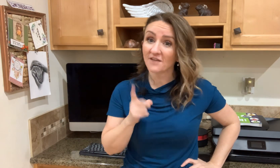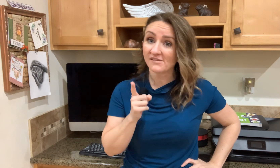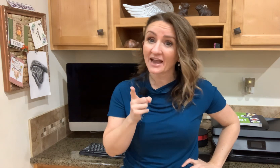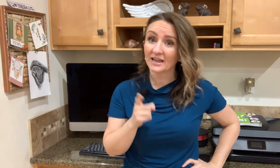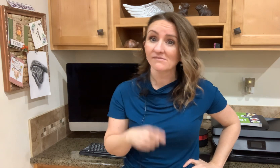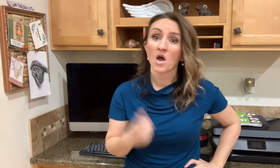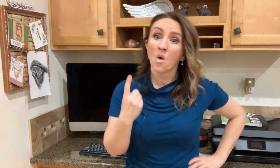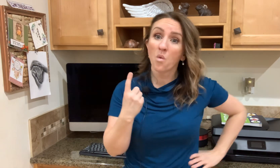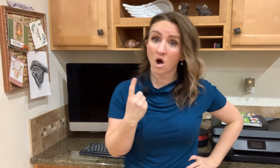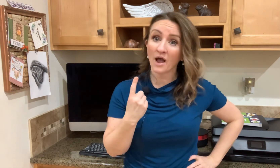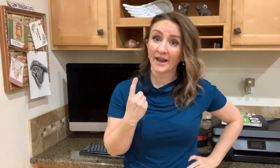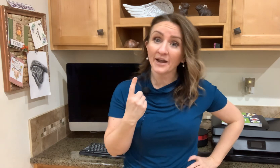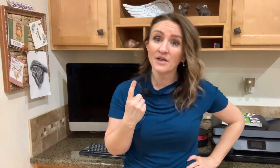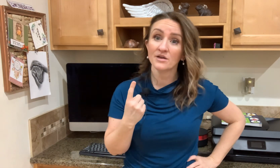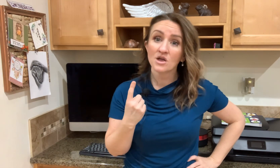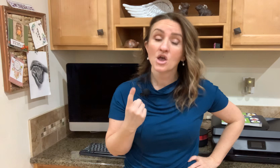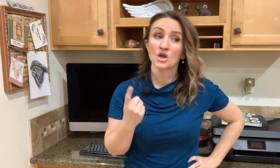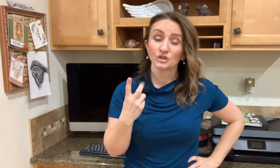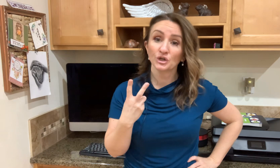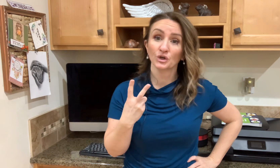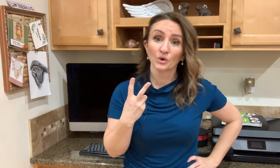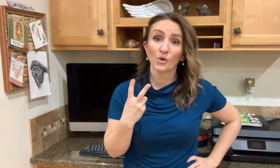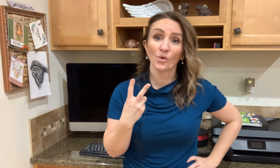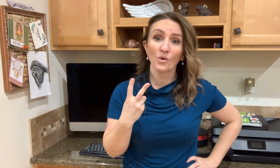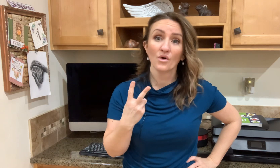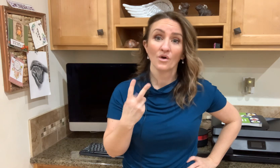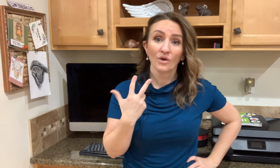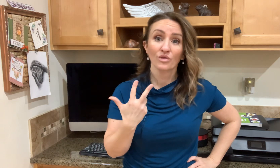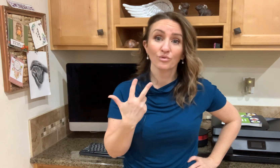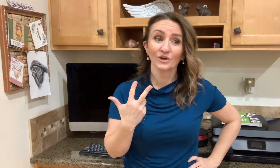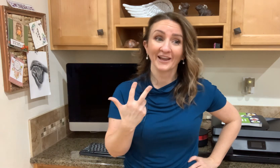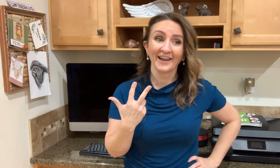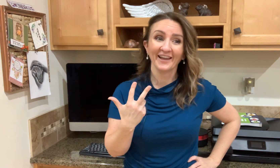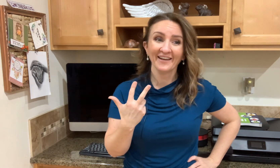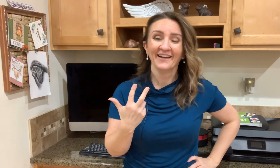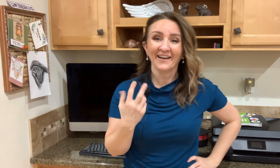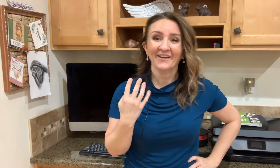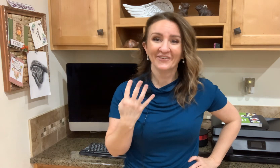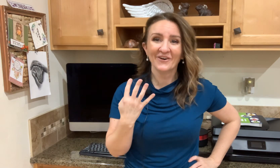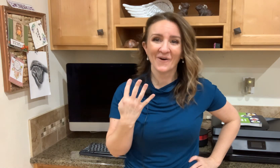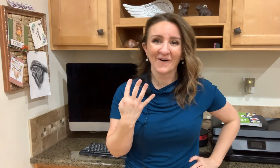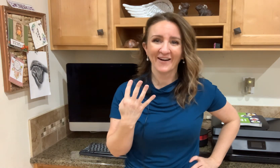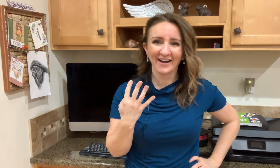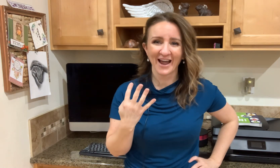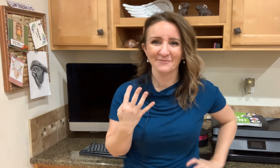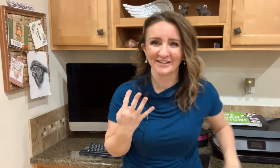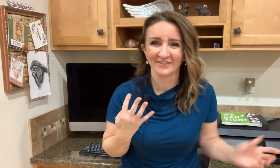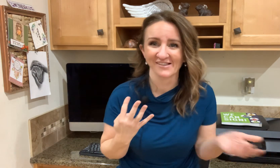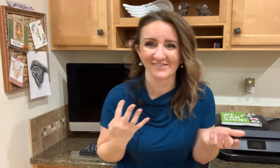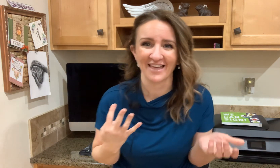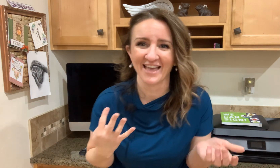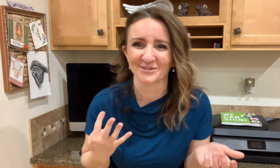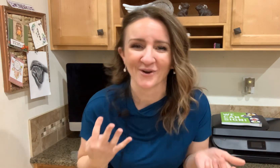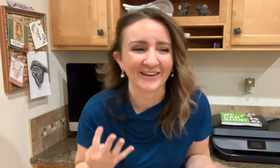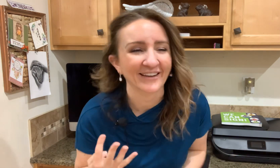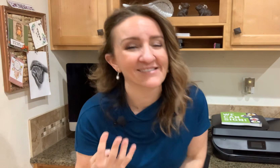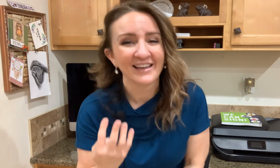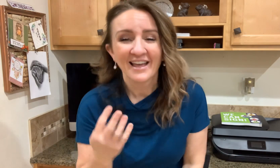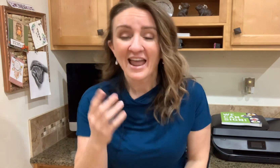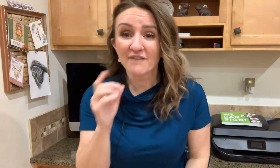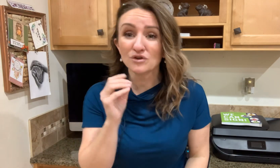seconds, one two three four five".. how many of us have said that to our kids?! If you're